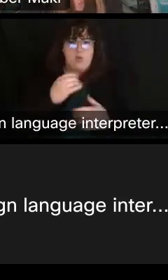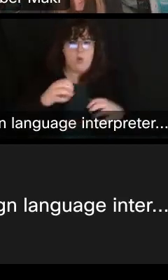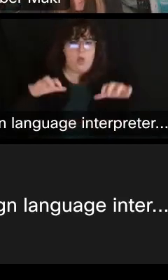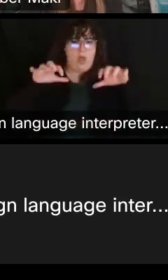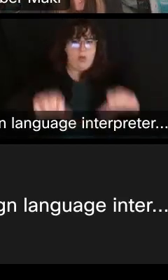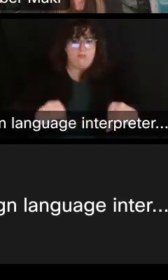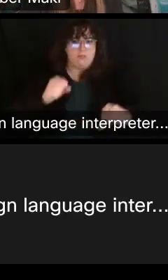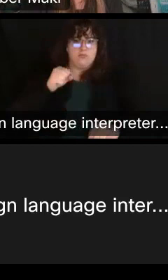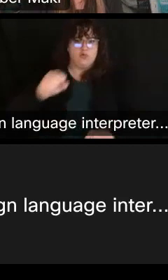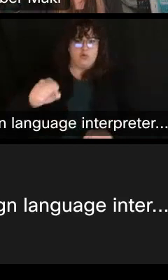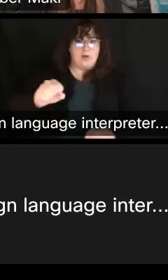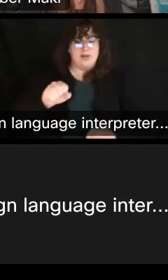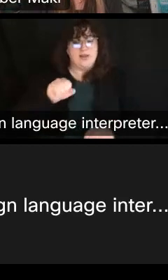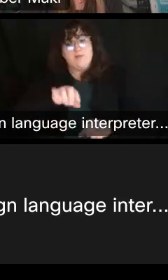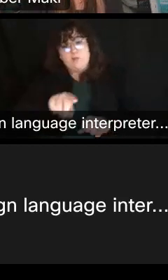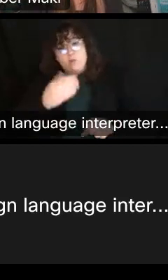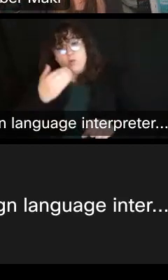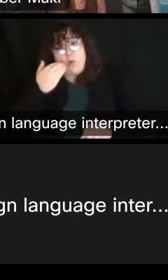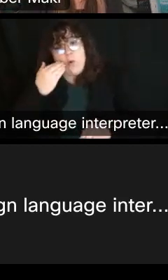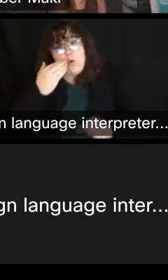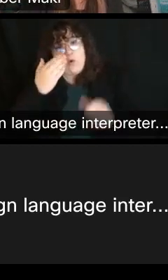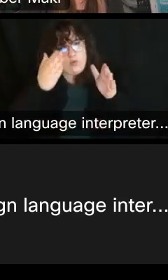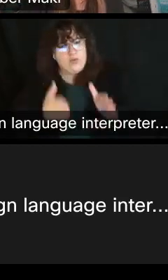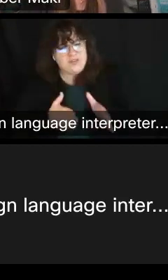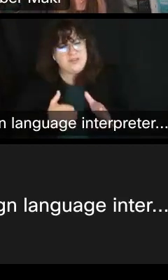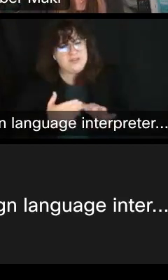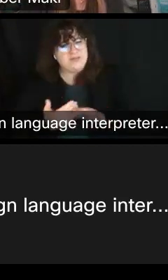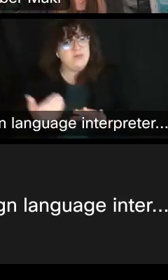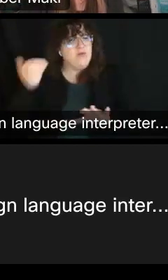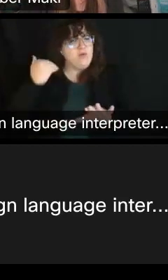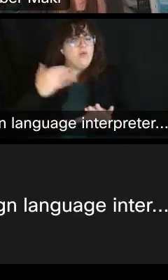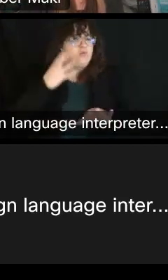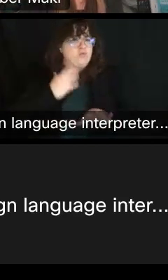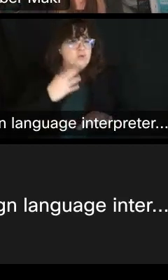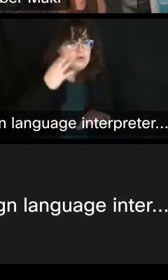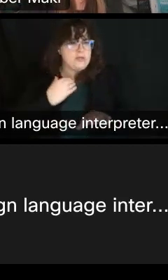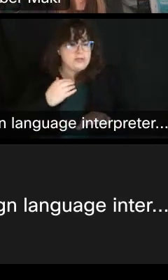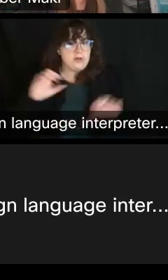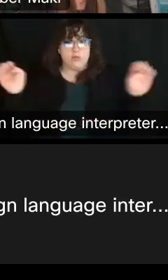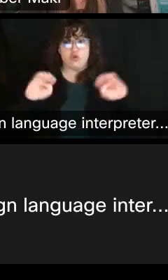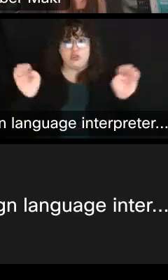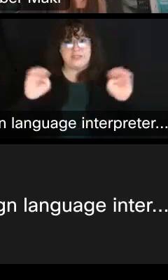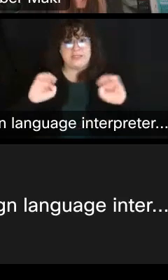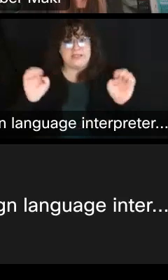the person in the past has experienced the use of emergency use of manual restraint,